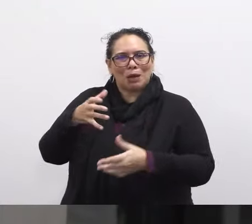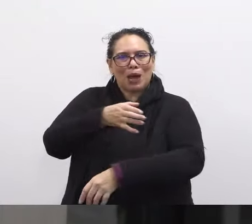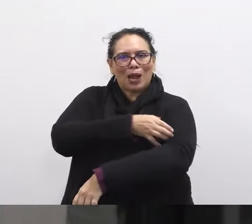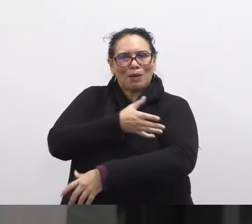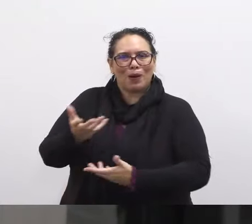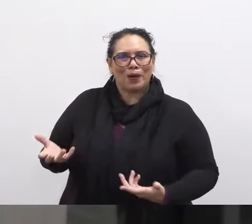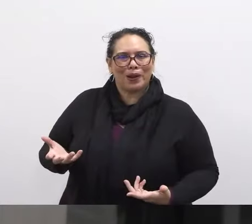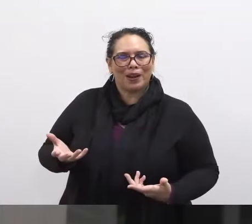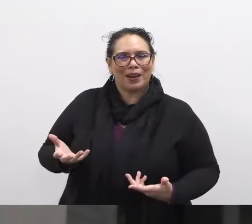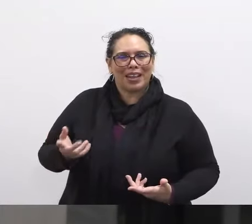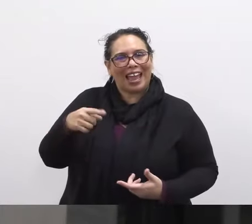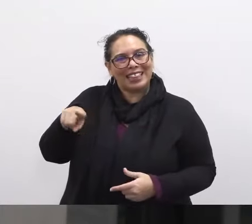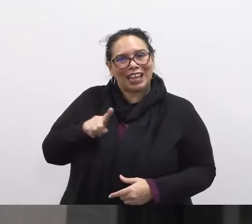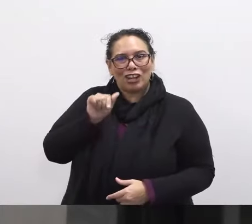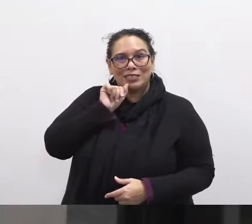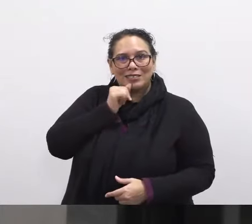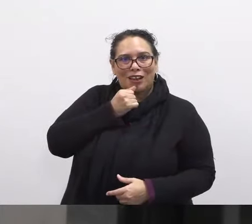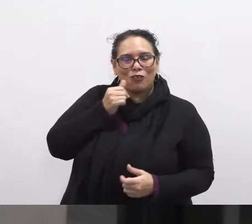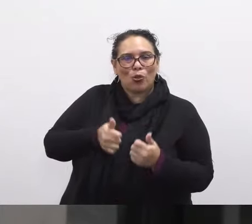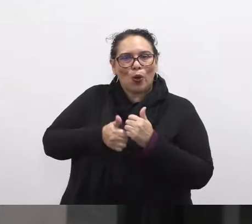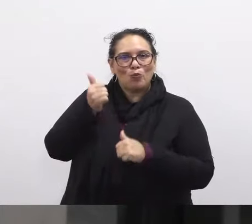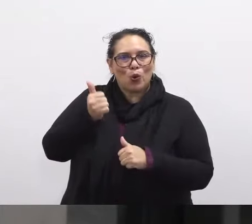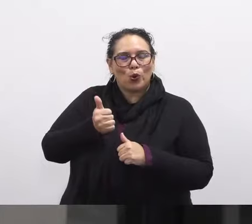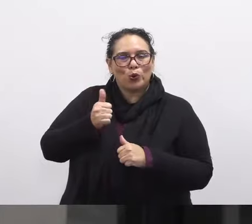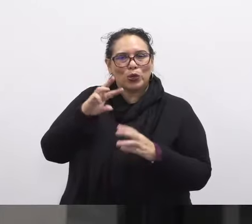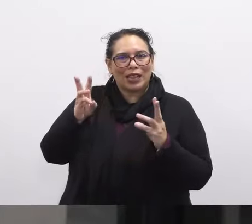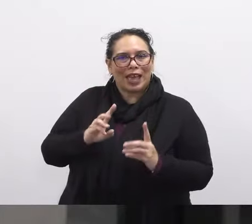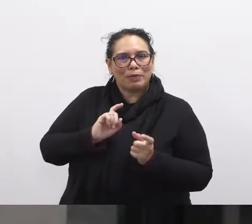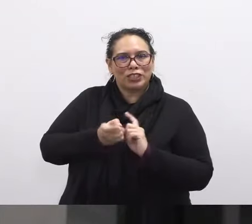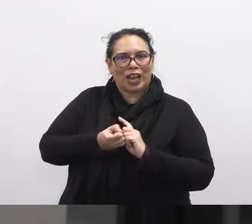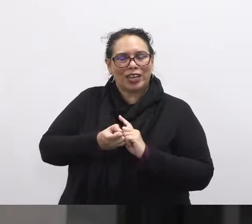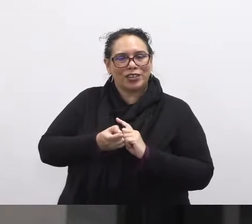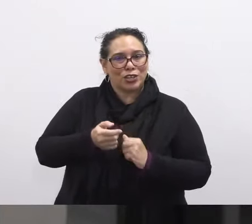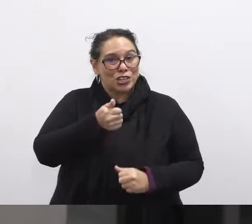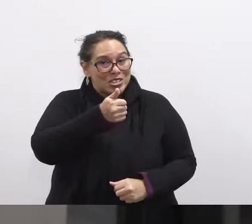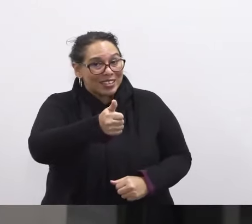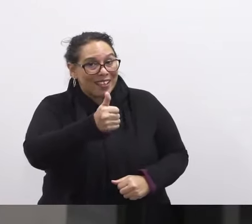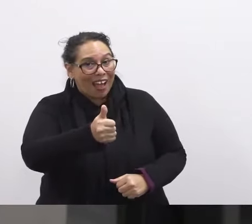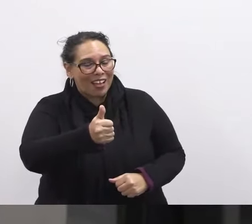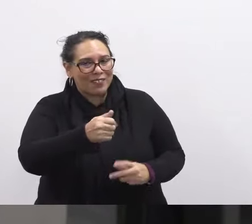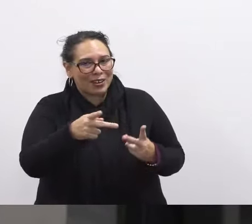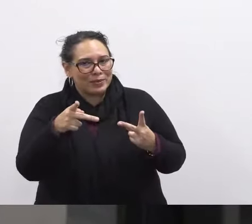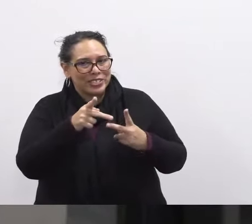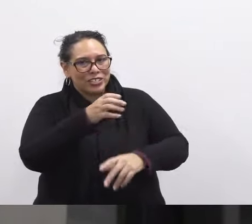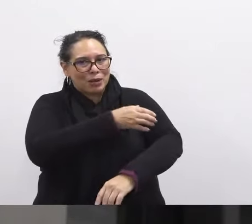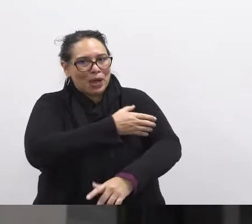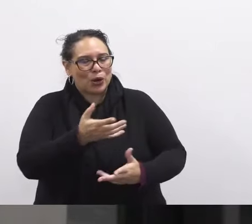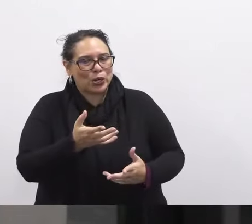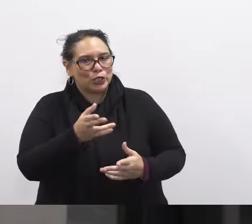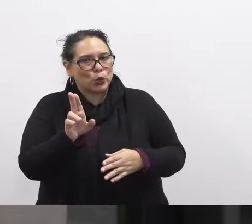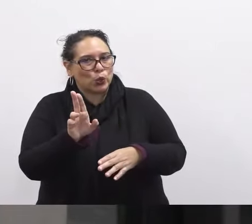they're gonna suffer the most from climate change. You're in a position of power and I call upon you to use that power on their behalf.